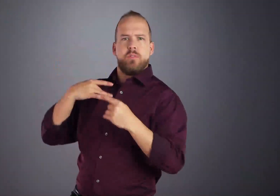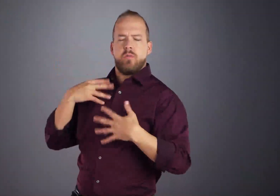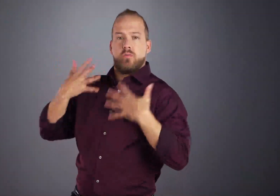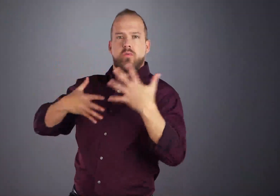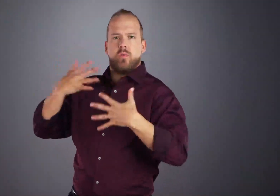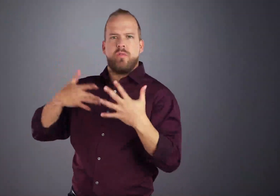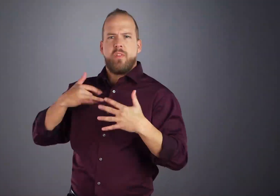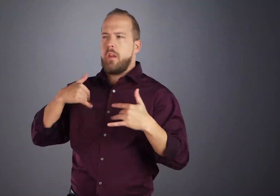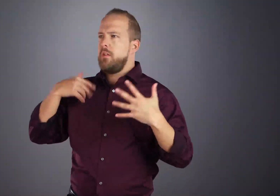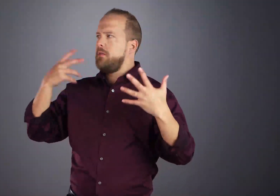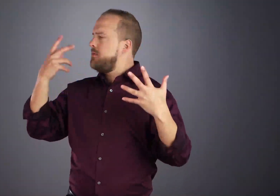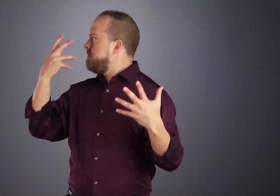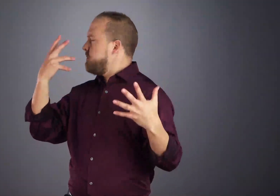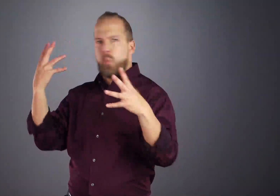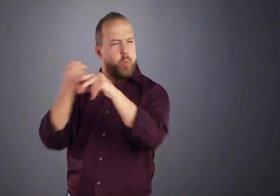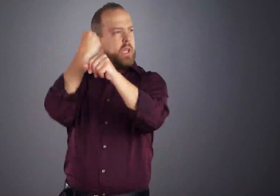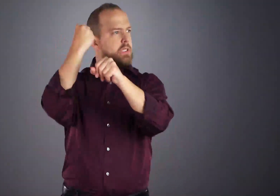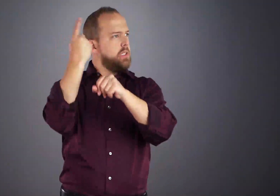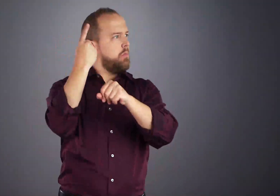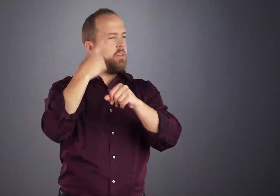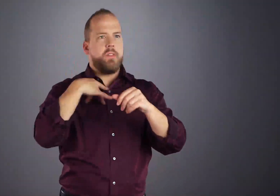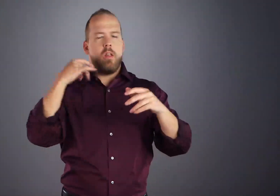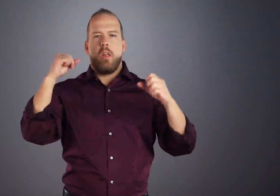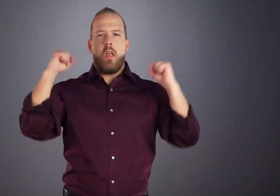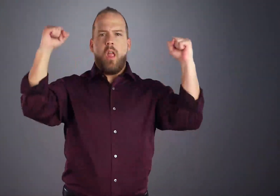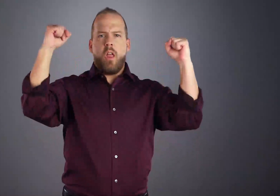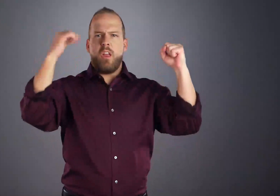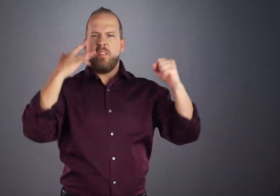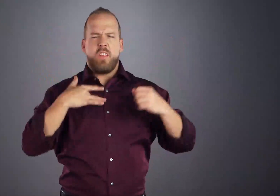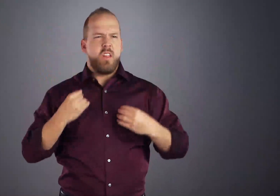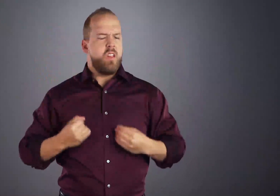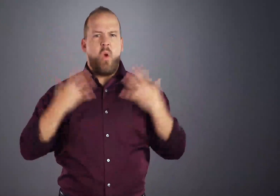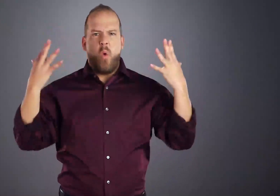There was a sense of victory, followed by such a peace and